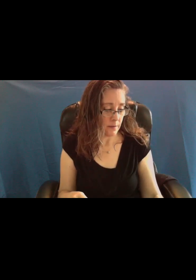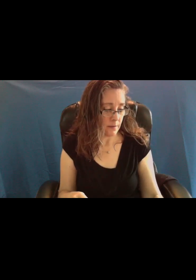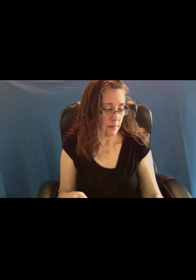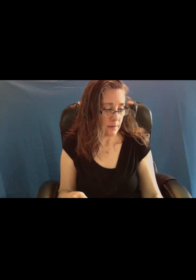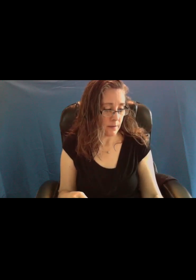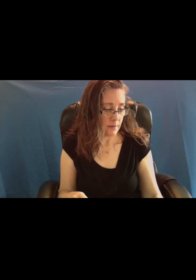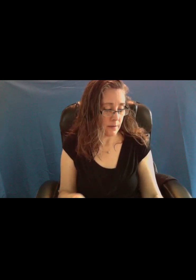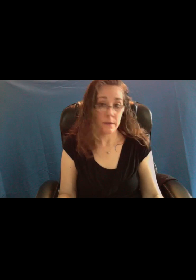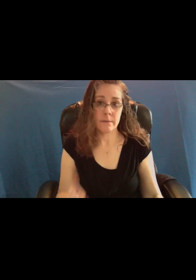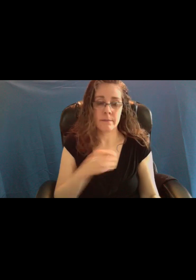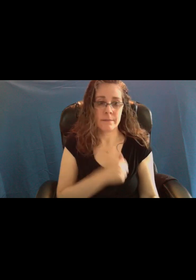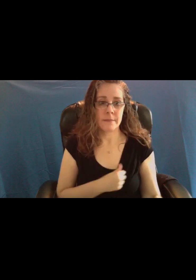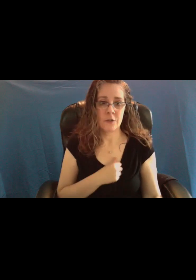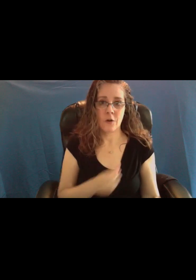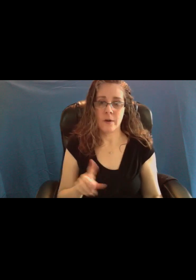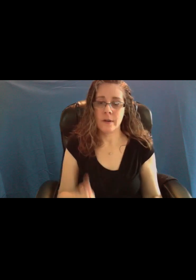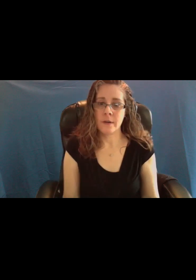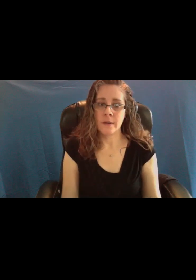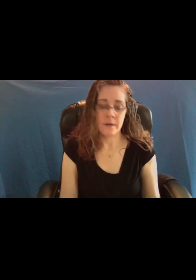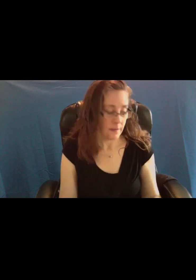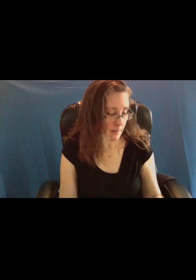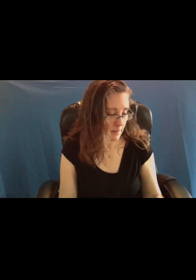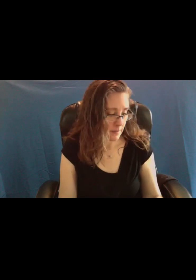wide web consortium, which is an international body of experts